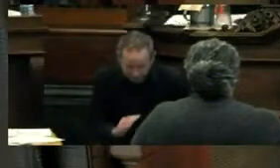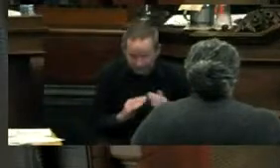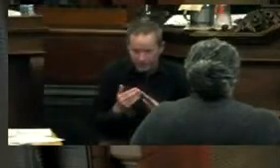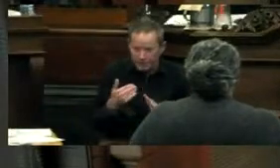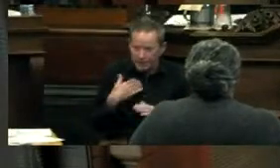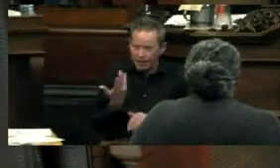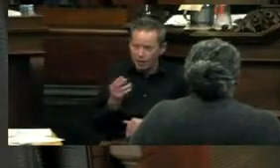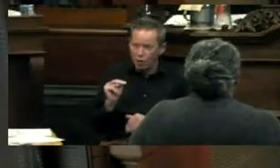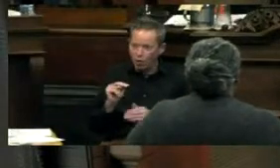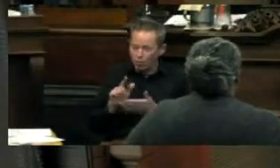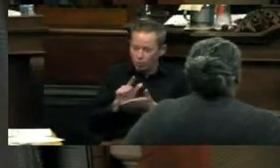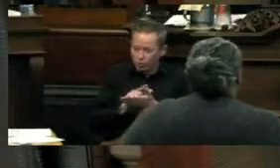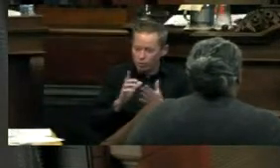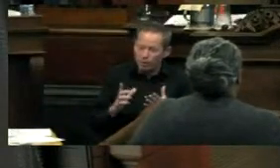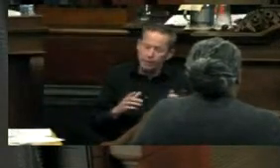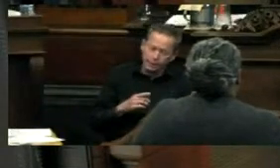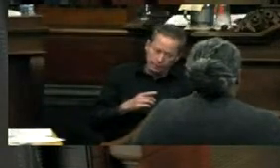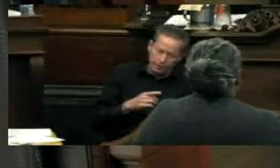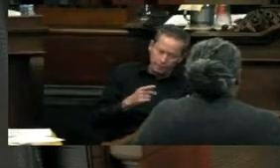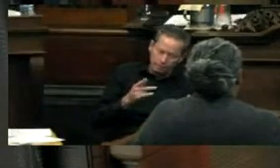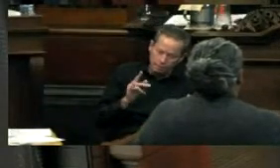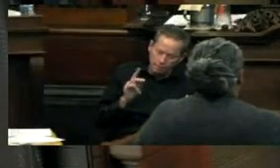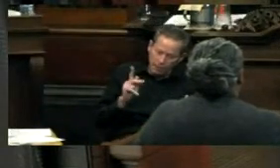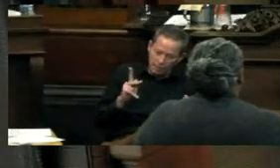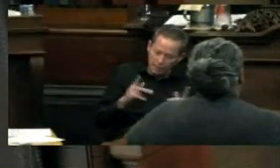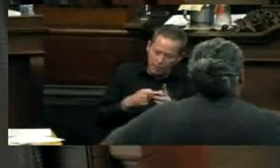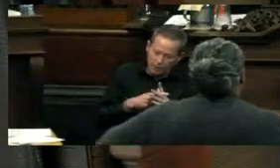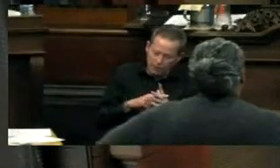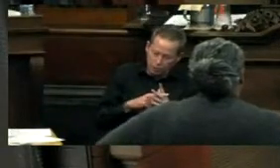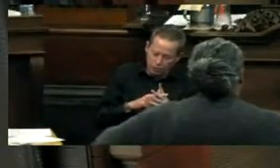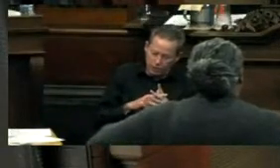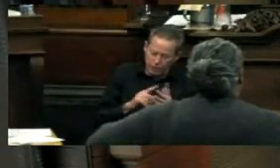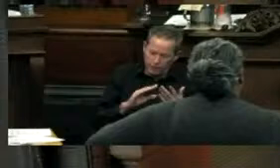their own attorney. Initially,